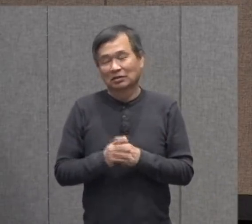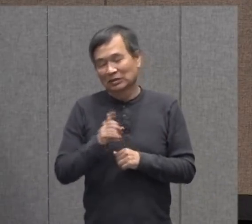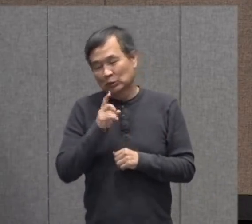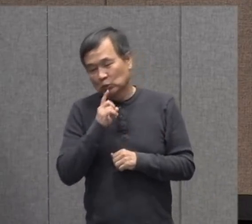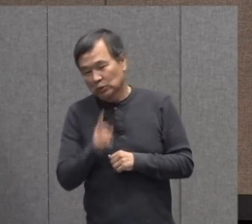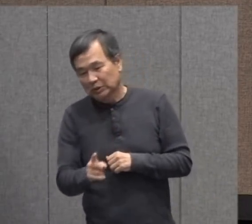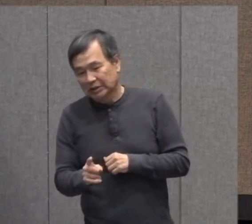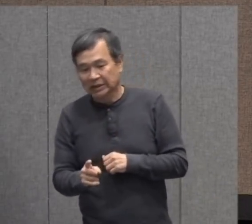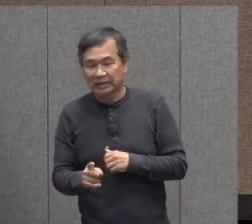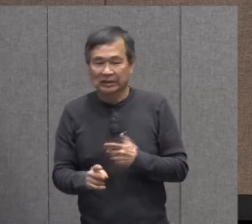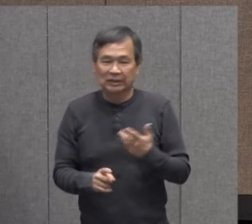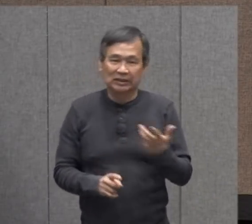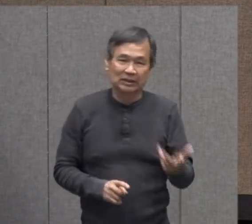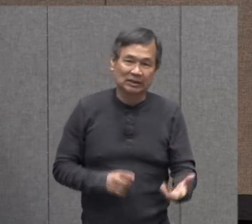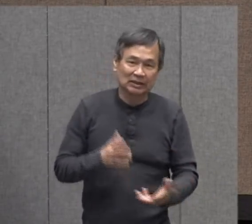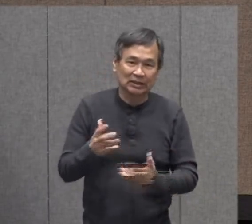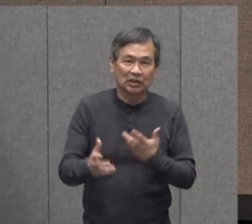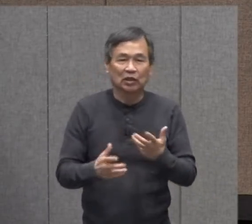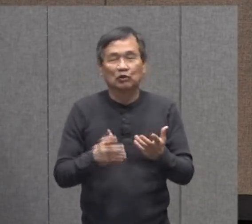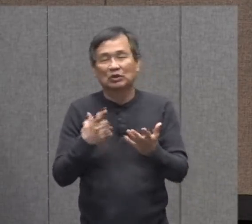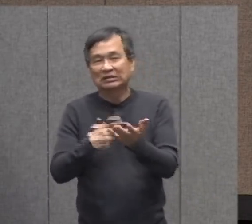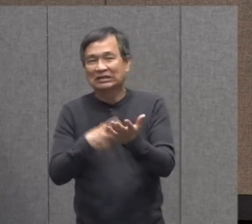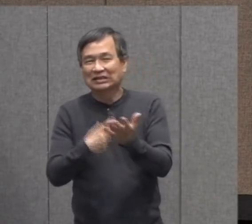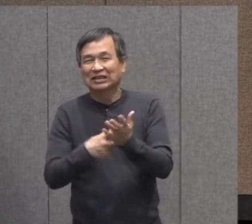so we're gonna talk this investigation through.